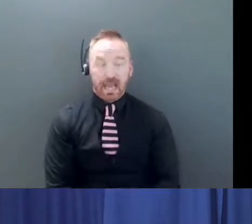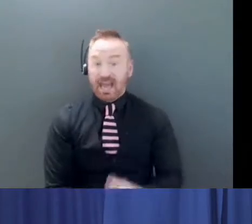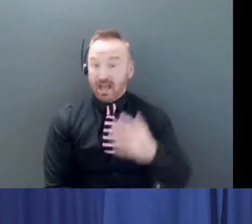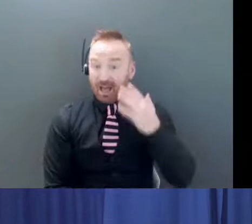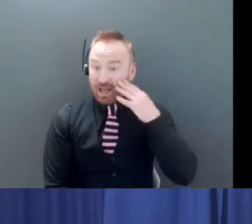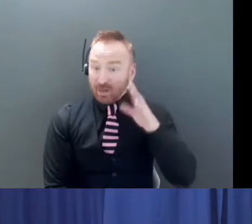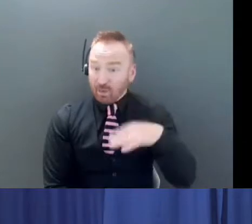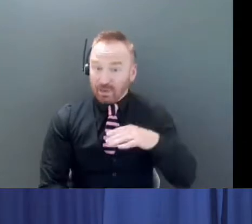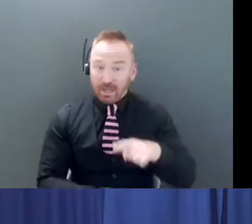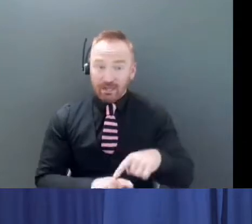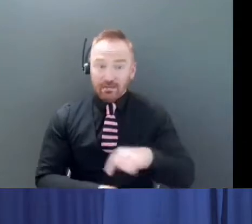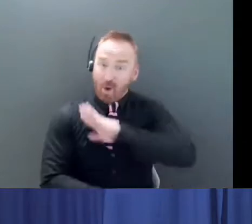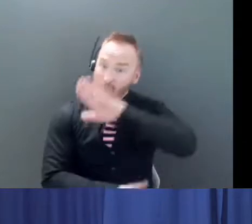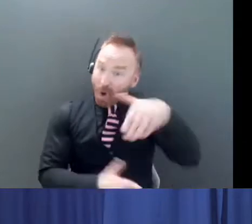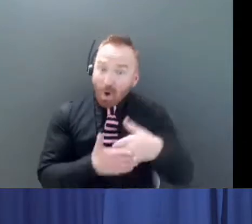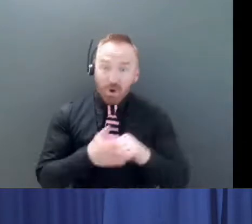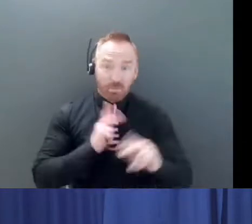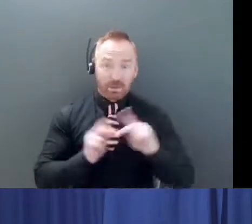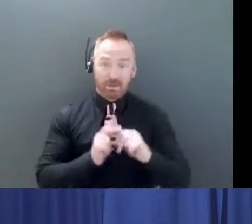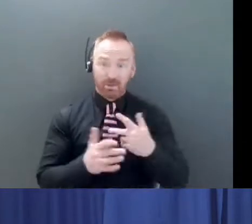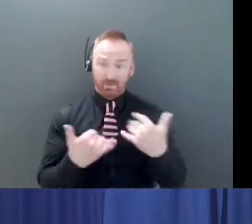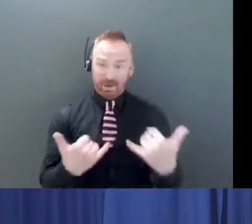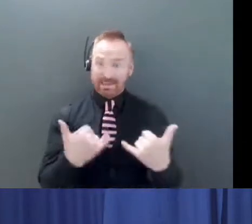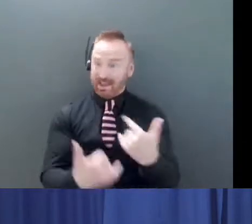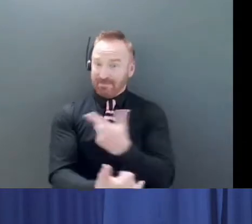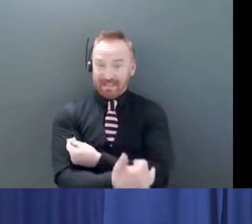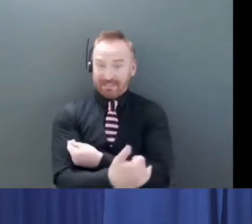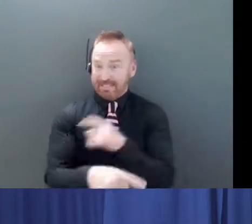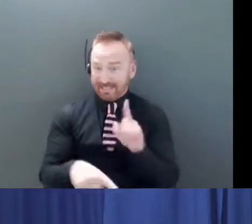vaccinated at this time for the students but those eligible in the 12 to 17 age group as well